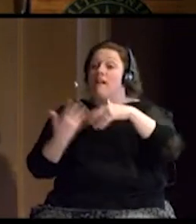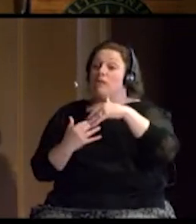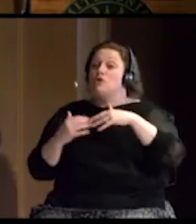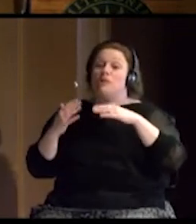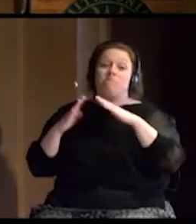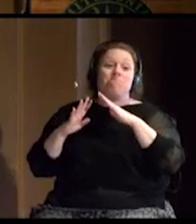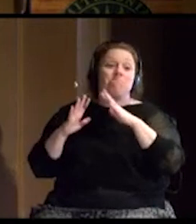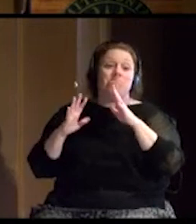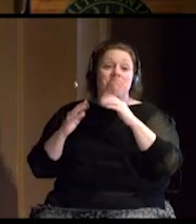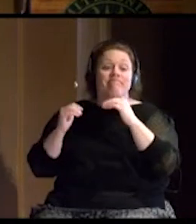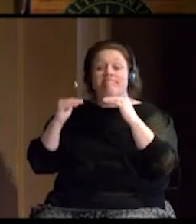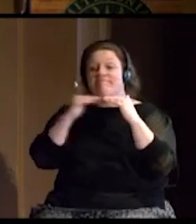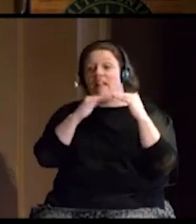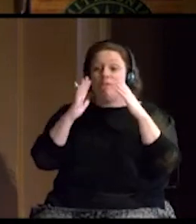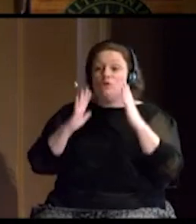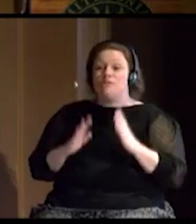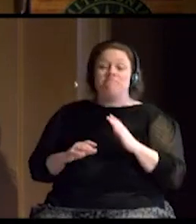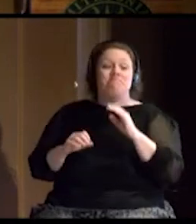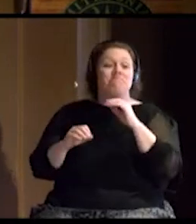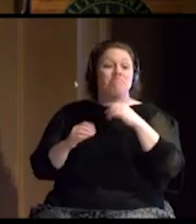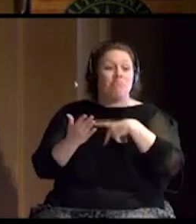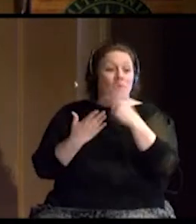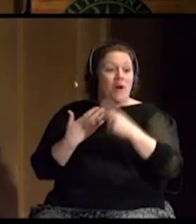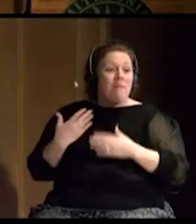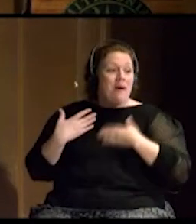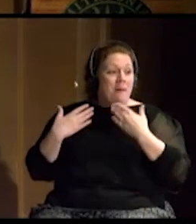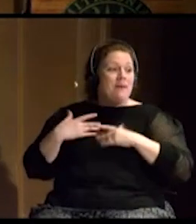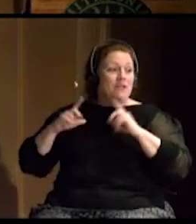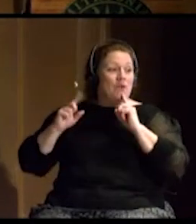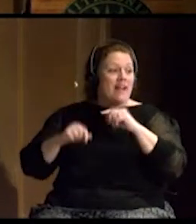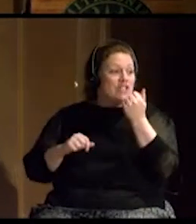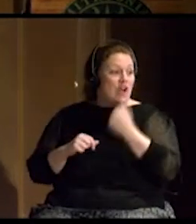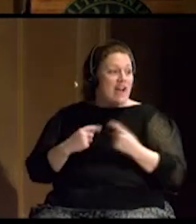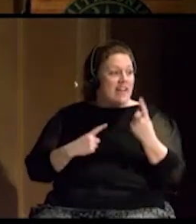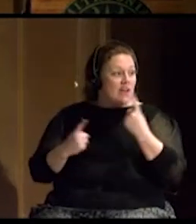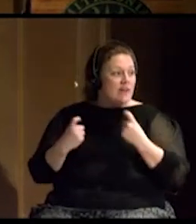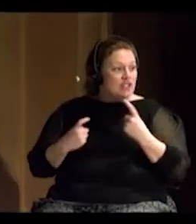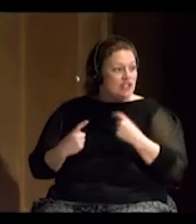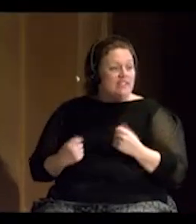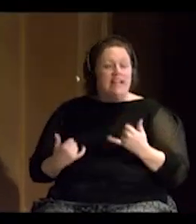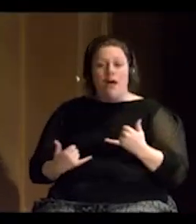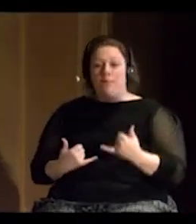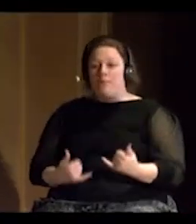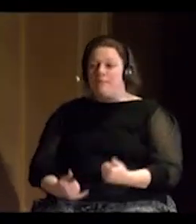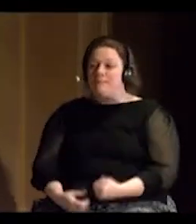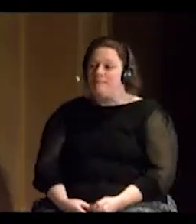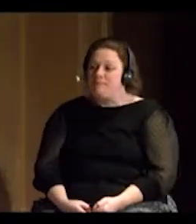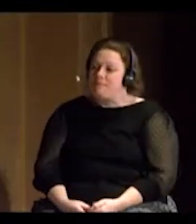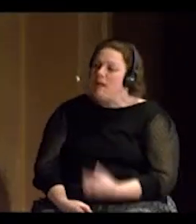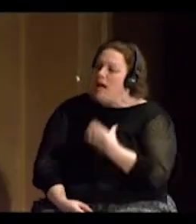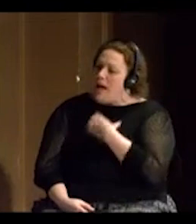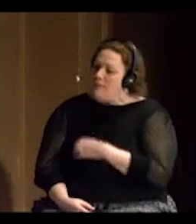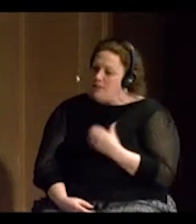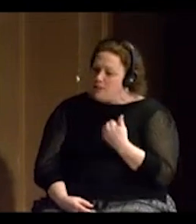Thanks for your time, and I'll be happy to answer any questions now. (audience applauding)